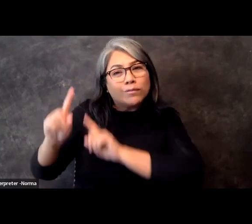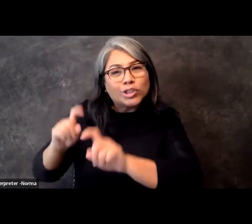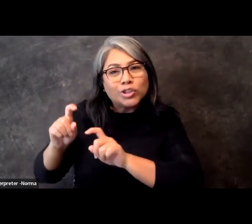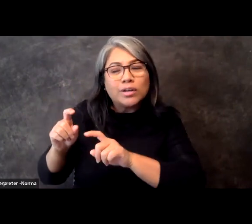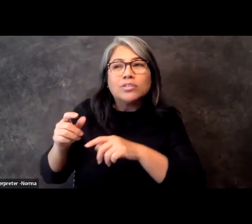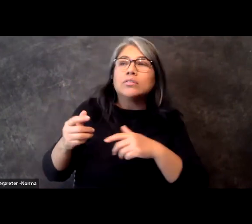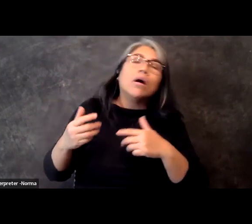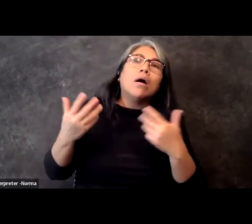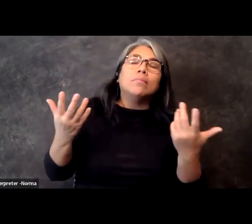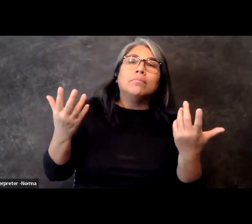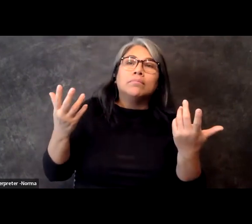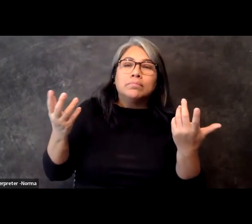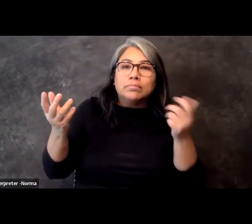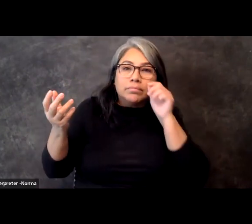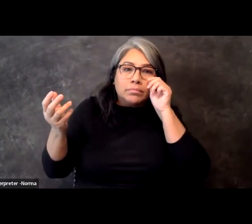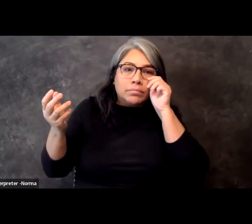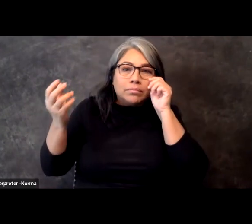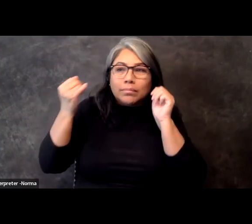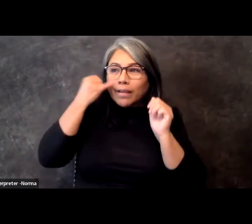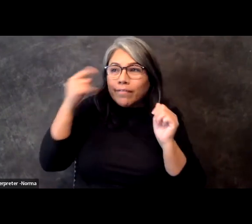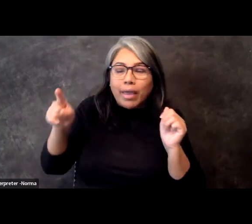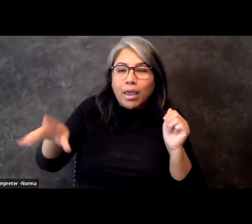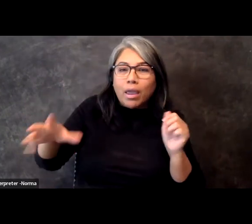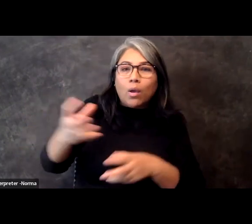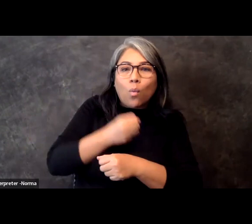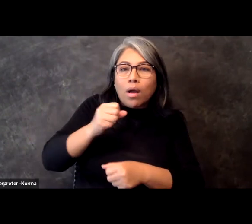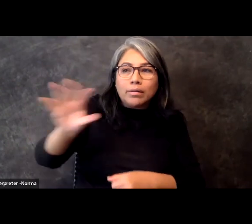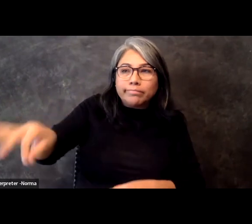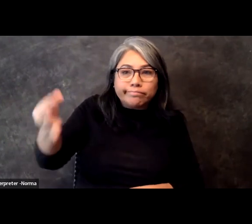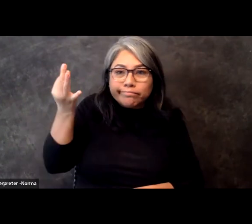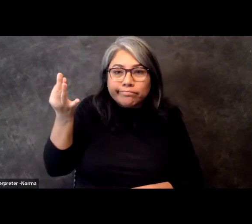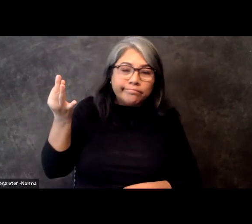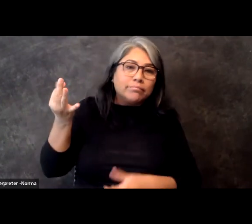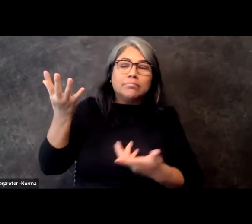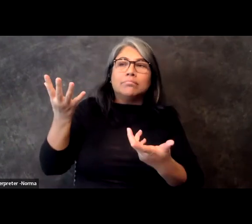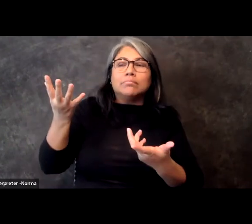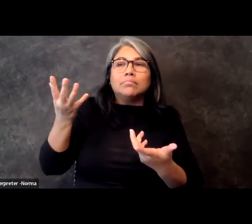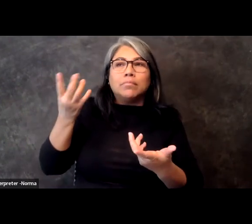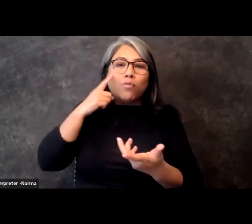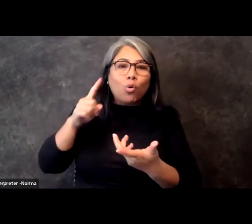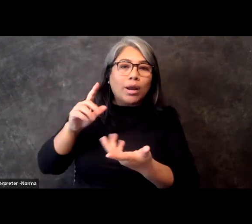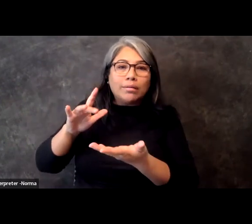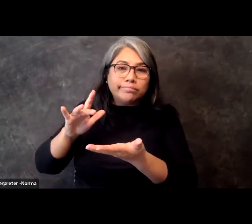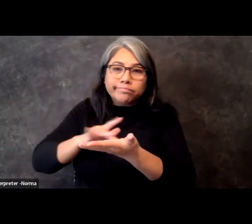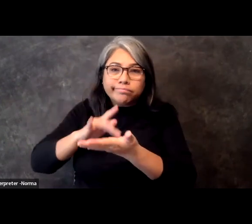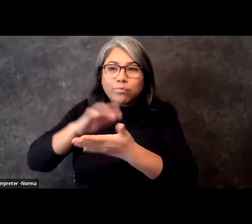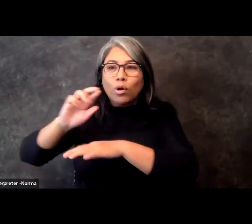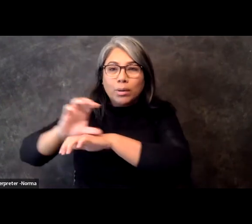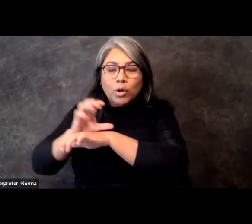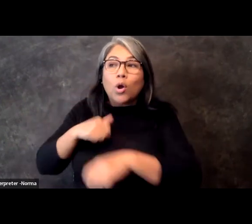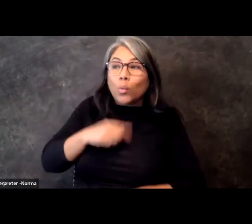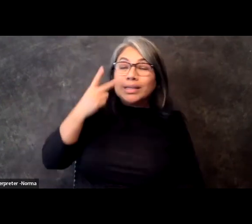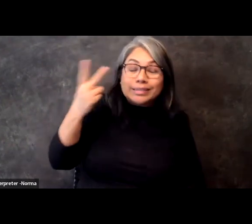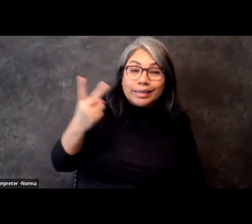the beneficiary of a drawing for a device for a computer. We see a demand for digital literacy